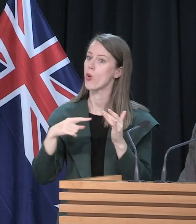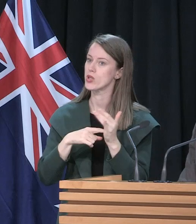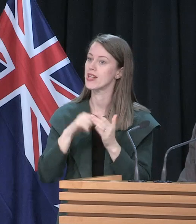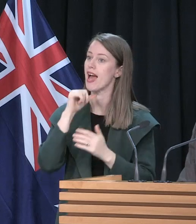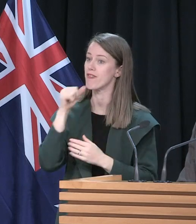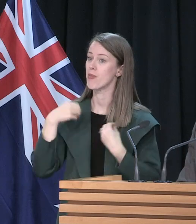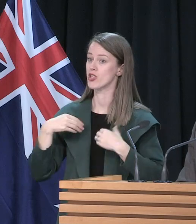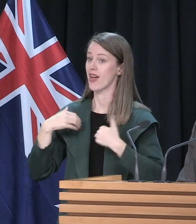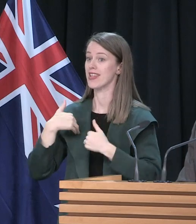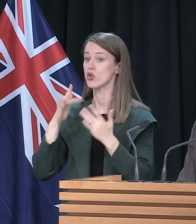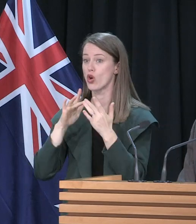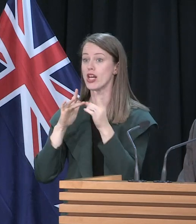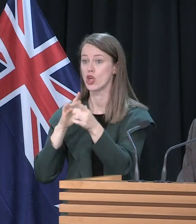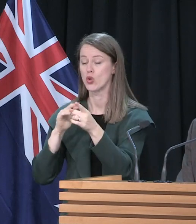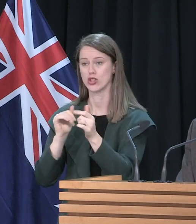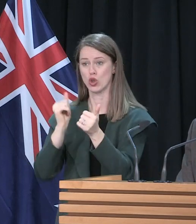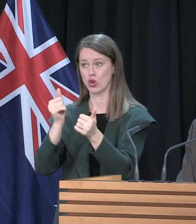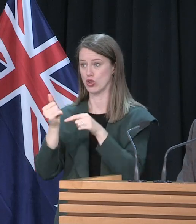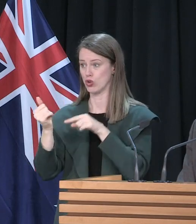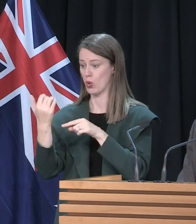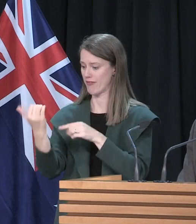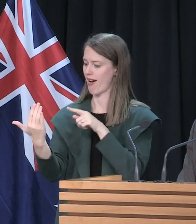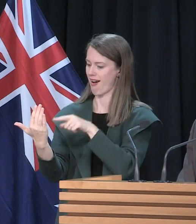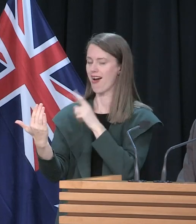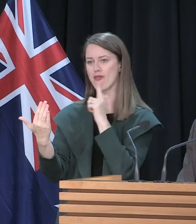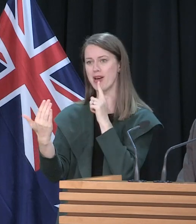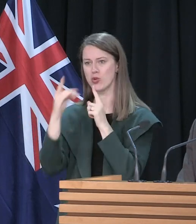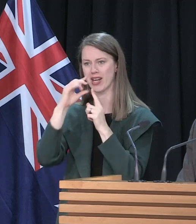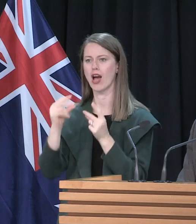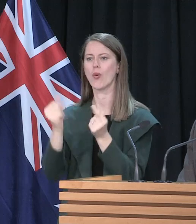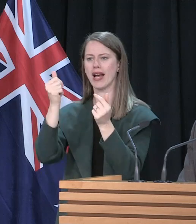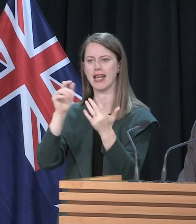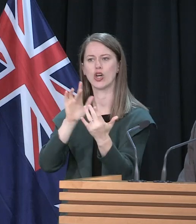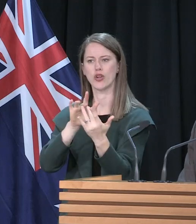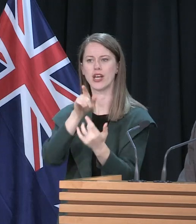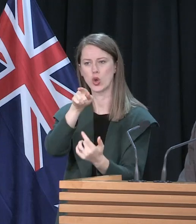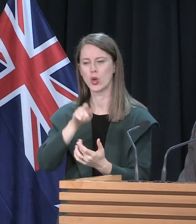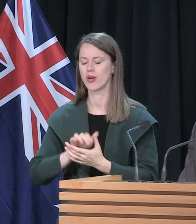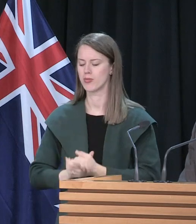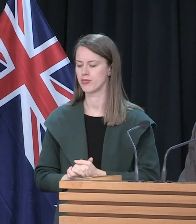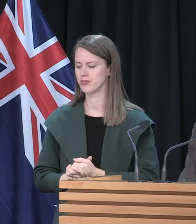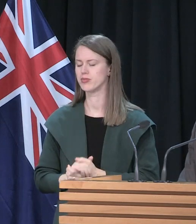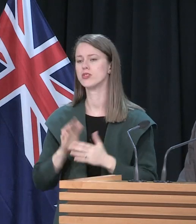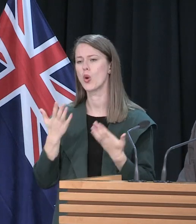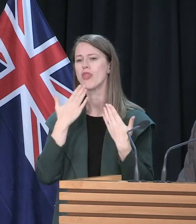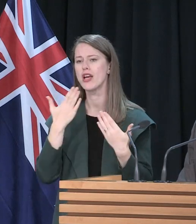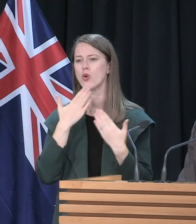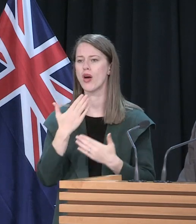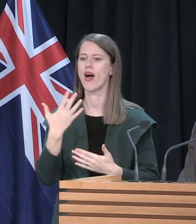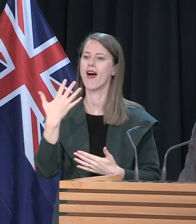with your host most up-to-date contact details which is extremely useful if they need to get in touch with you as